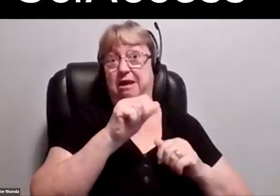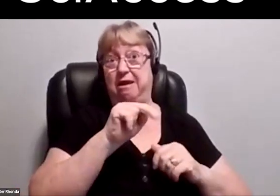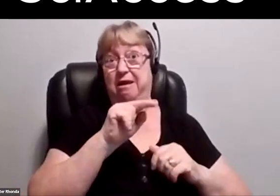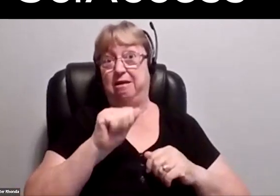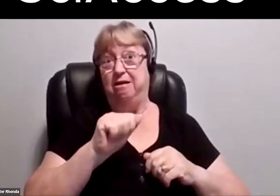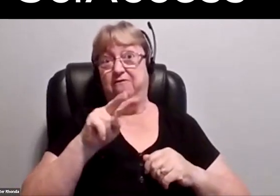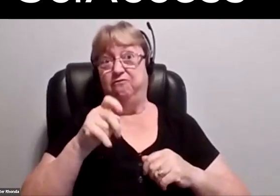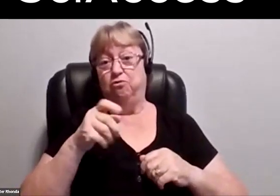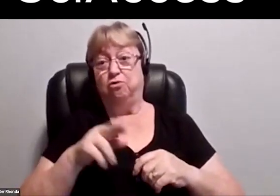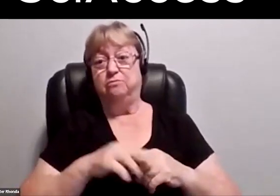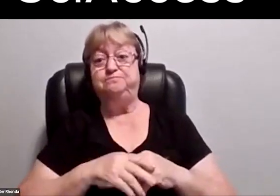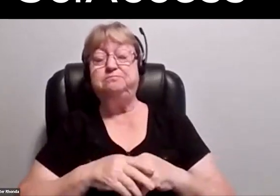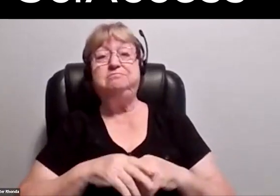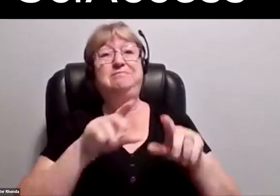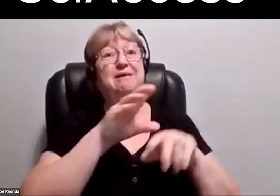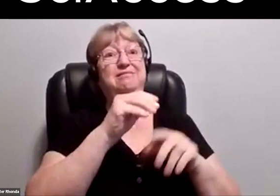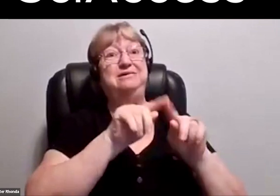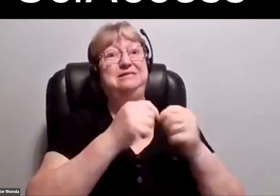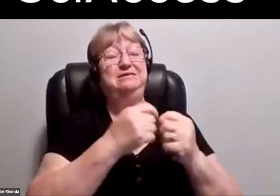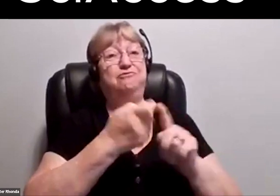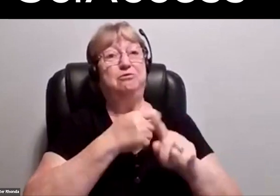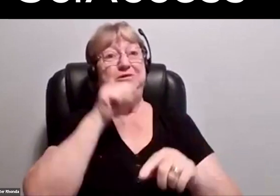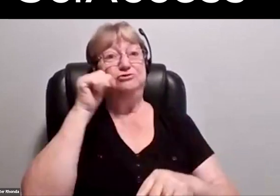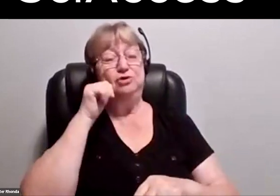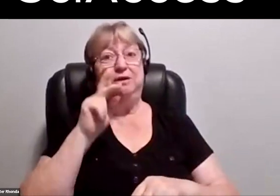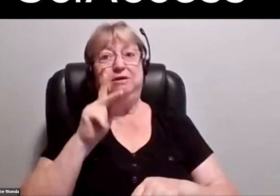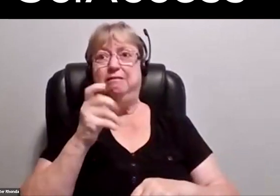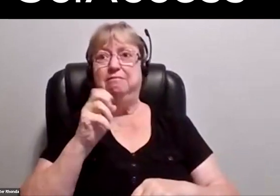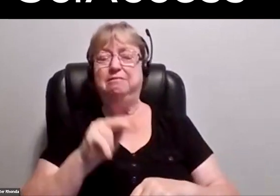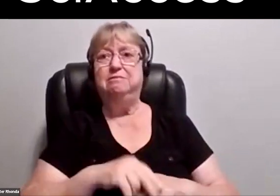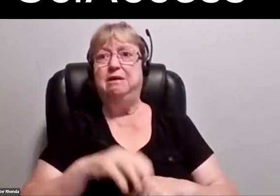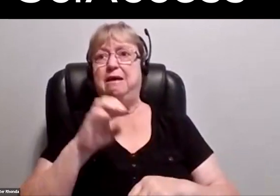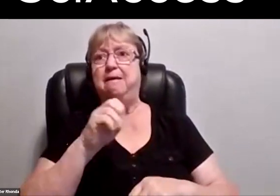Caitlin, Emily, Rachel, Alicia,